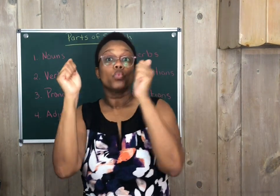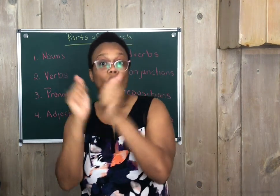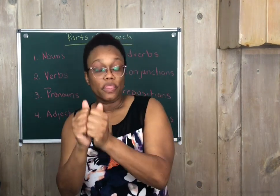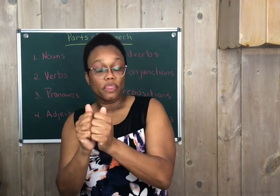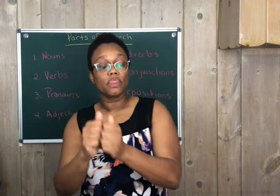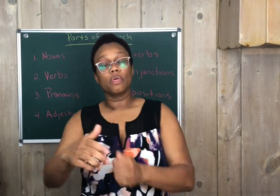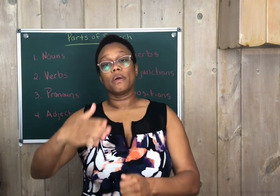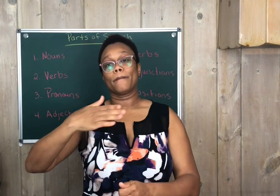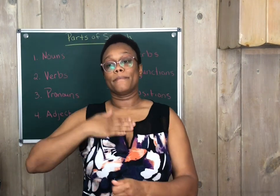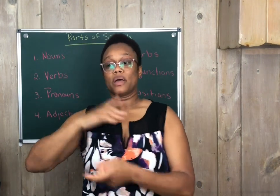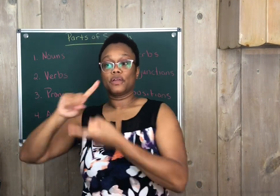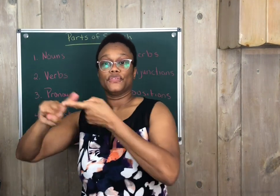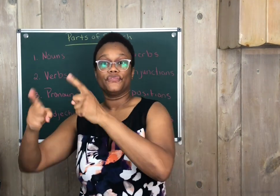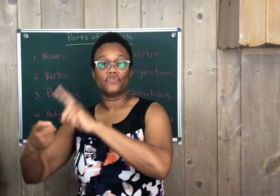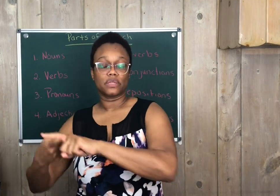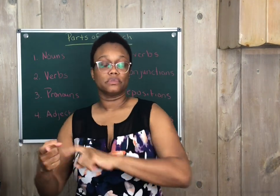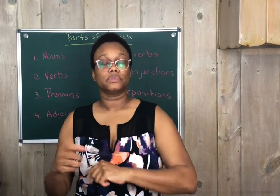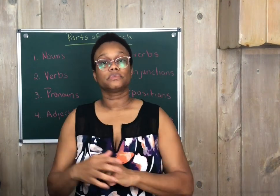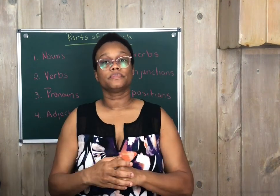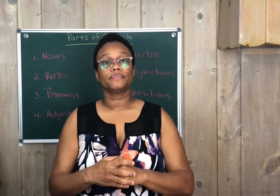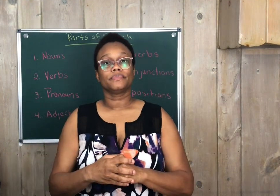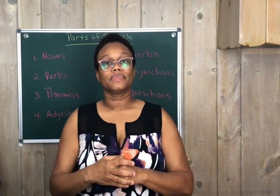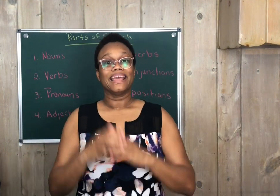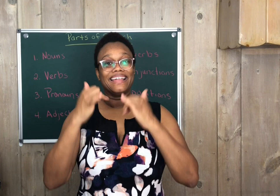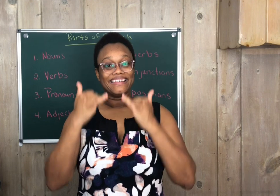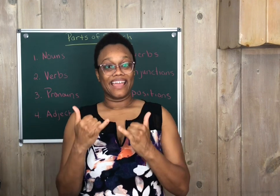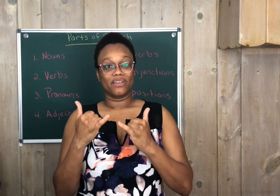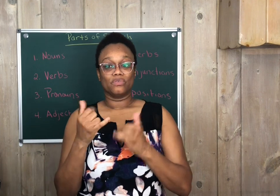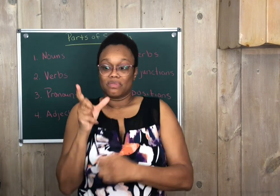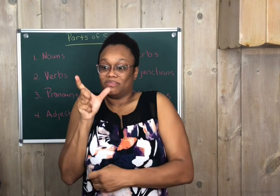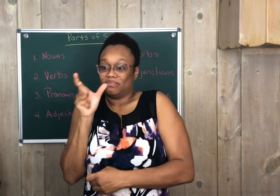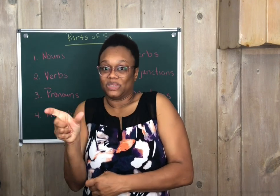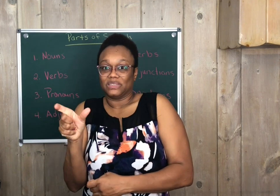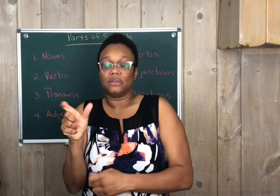Go to the store With my friends now